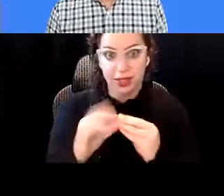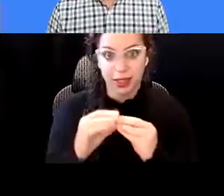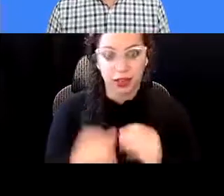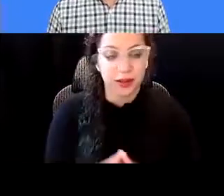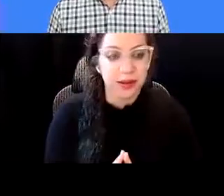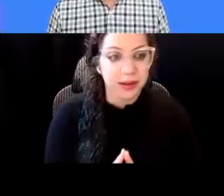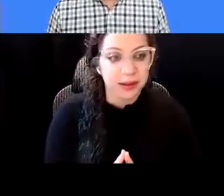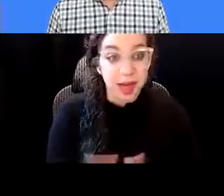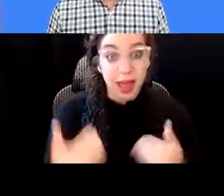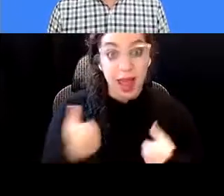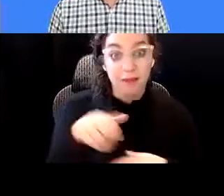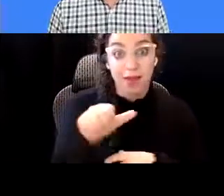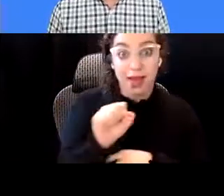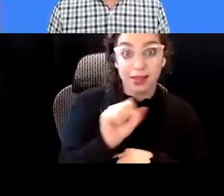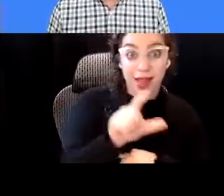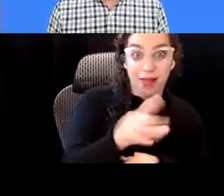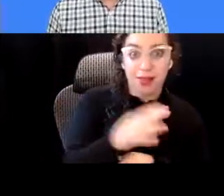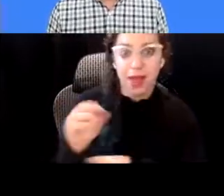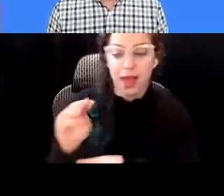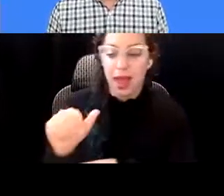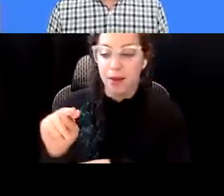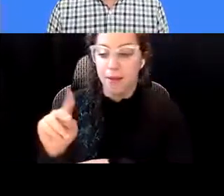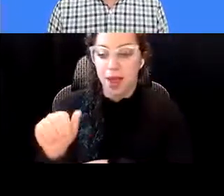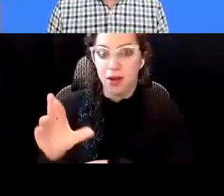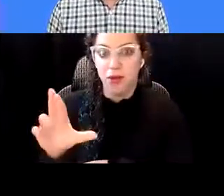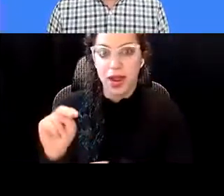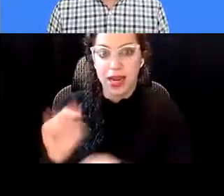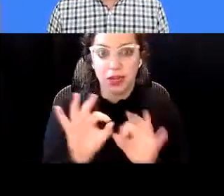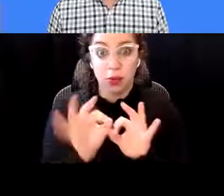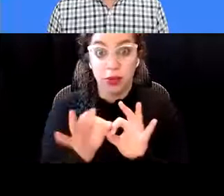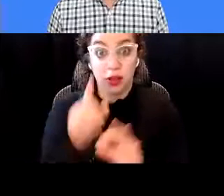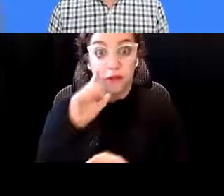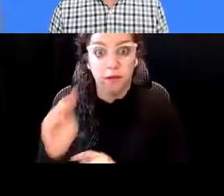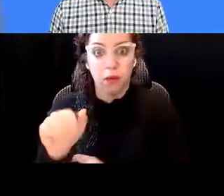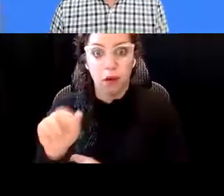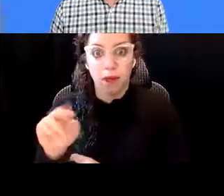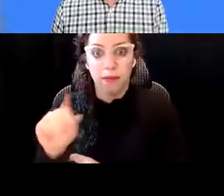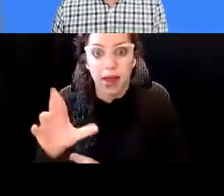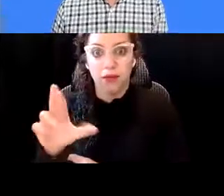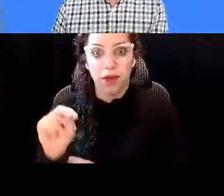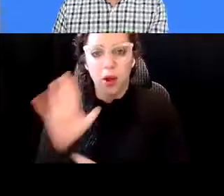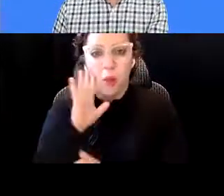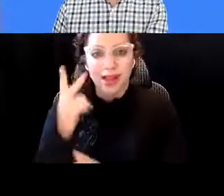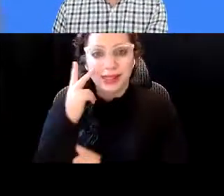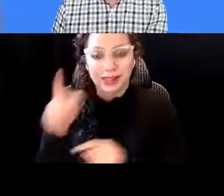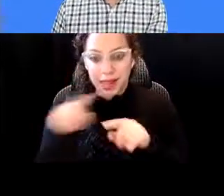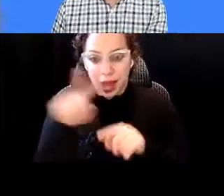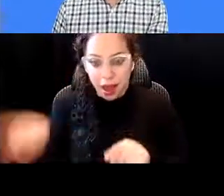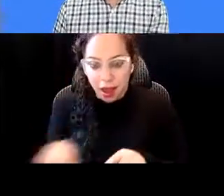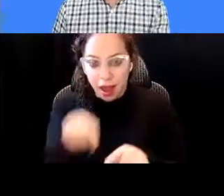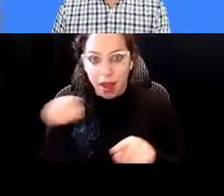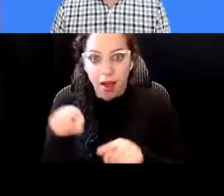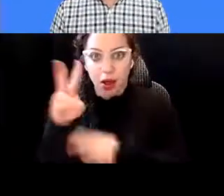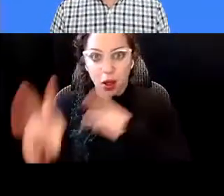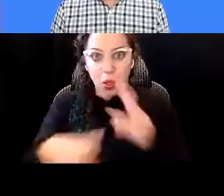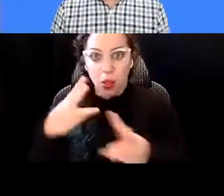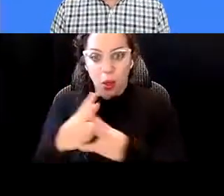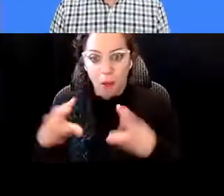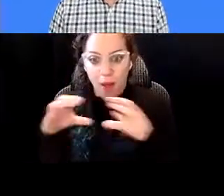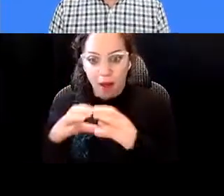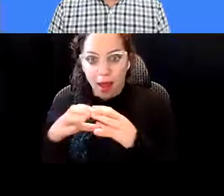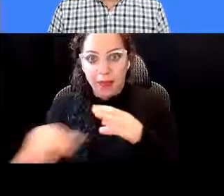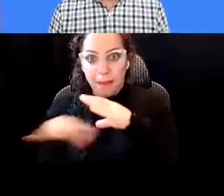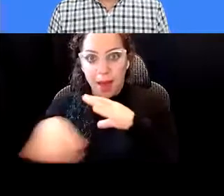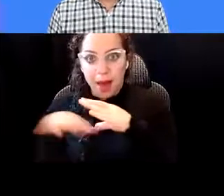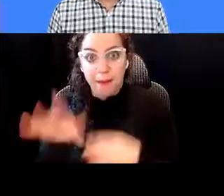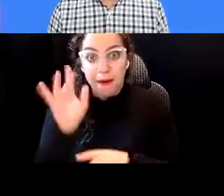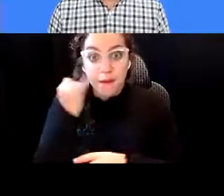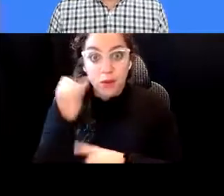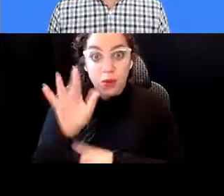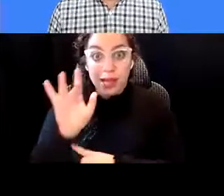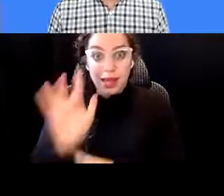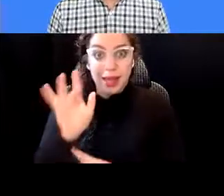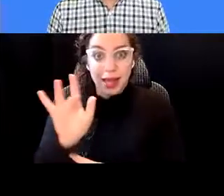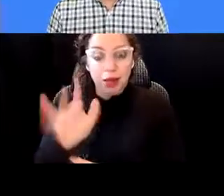We have ASL and Mandarin interpretation. For Mandarin interpretation, you'll find the globe circular icon at the bottom of your screen. Click on that icon and select Chinese.